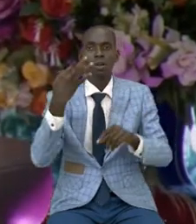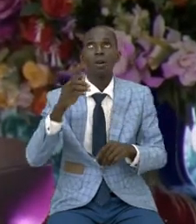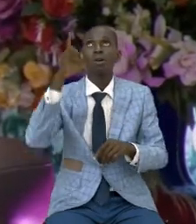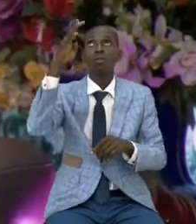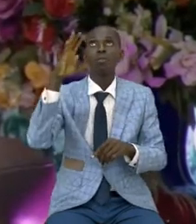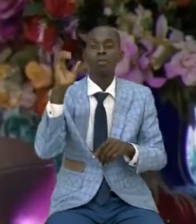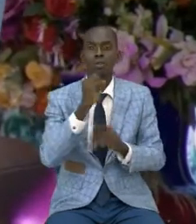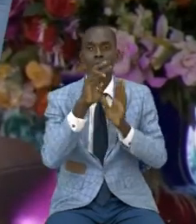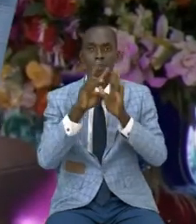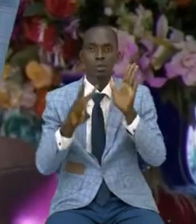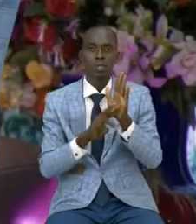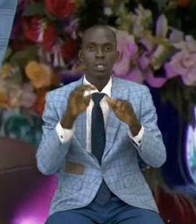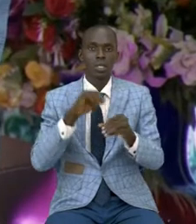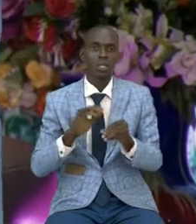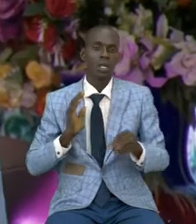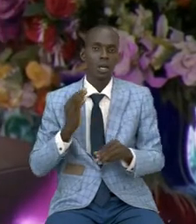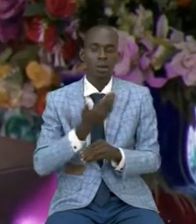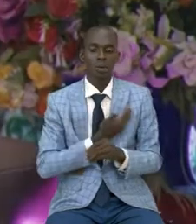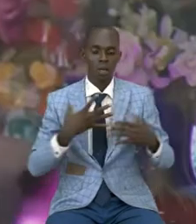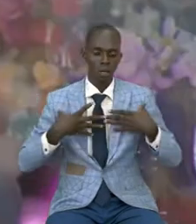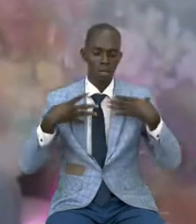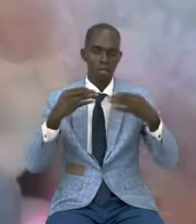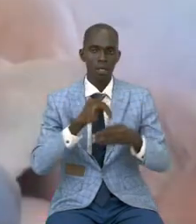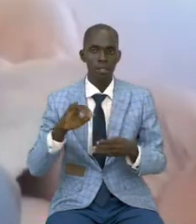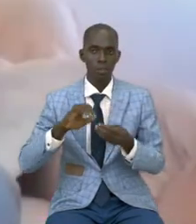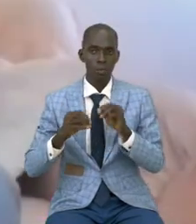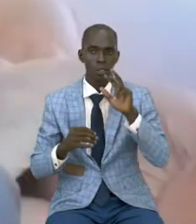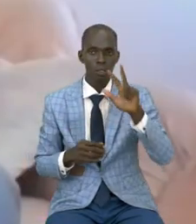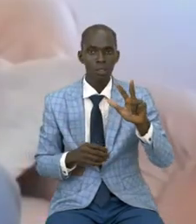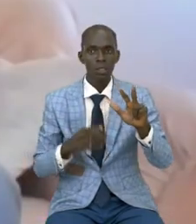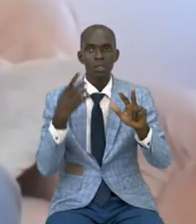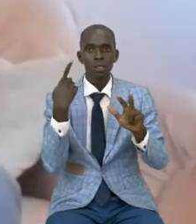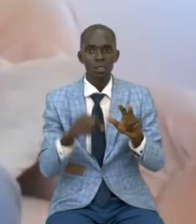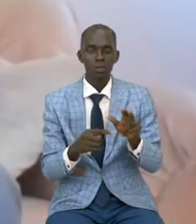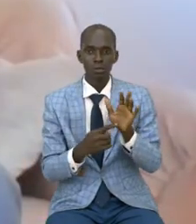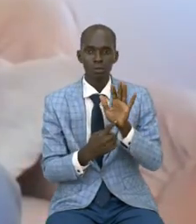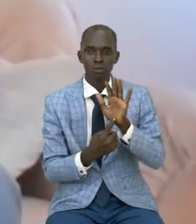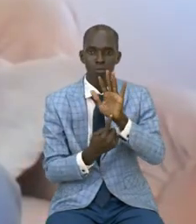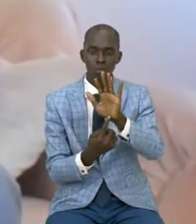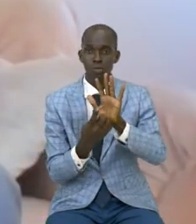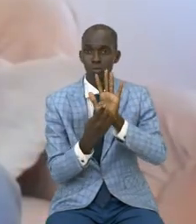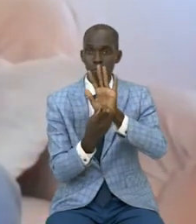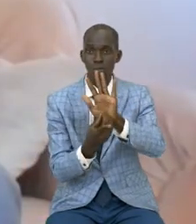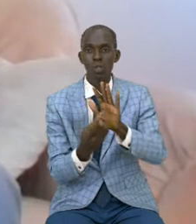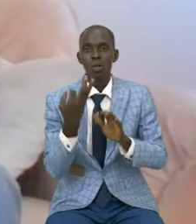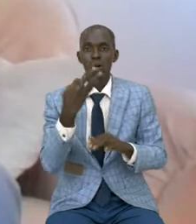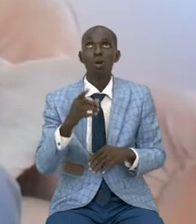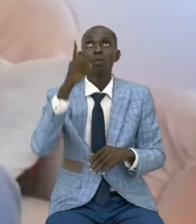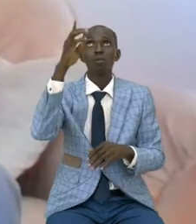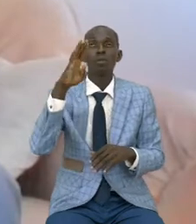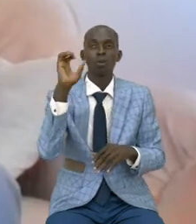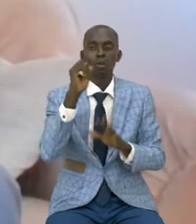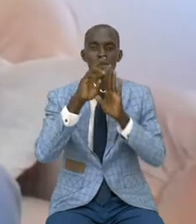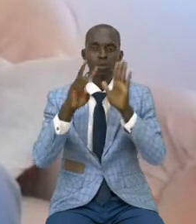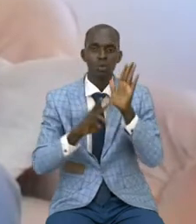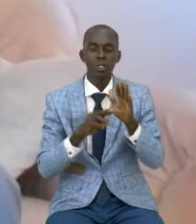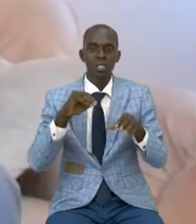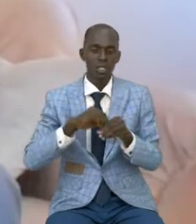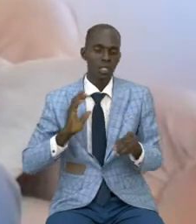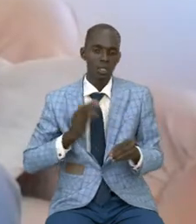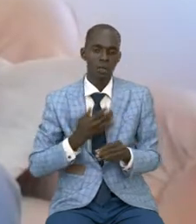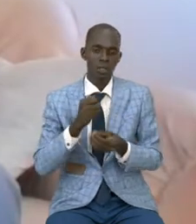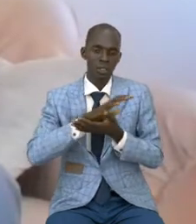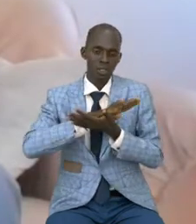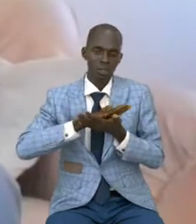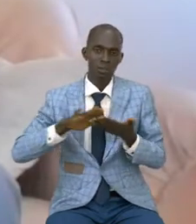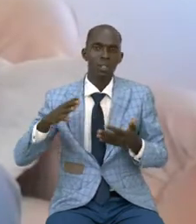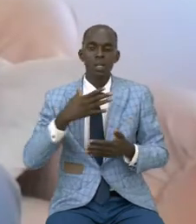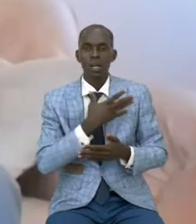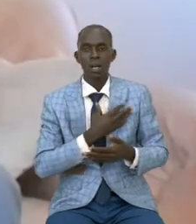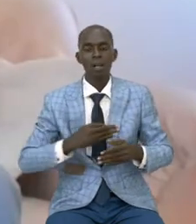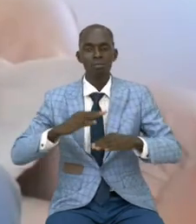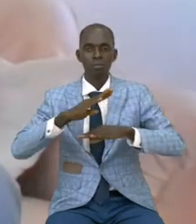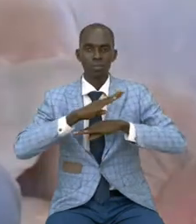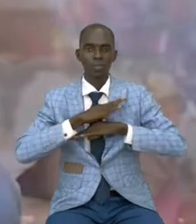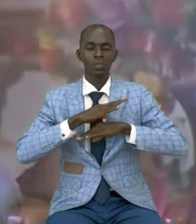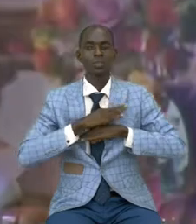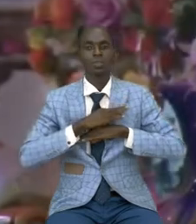in our healing number three the demonstration of god's will in our and satisfaction number one look